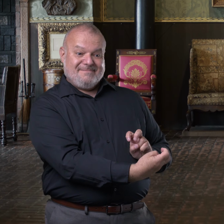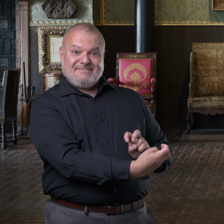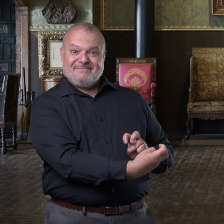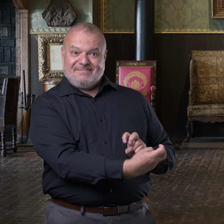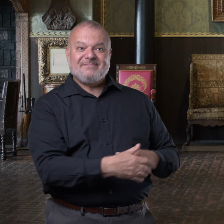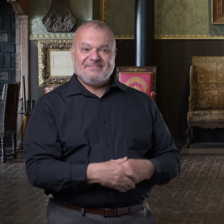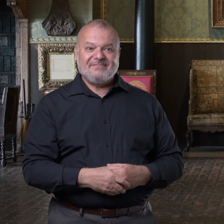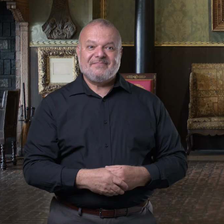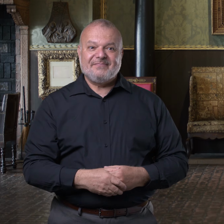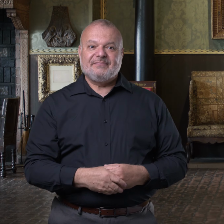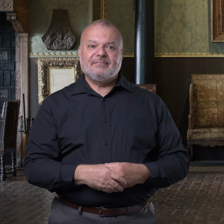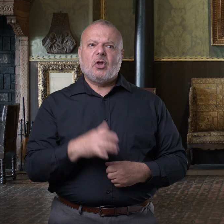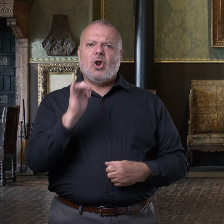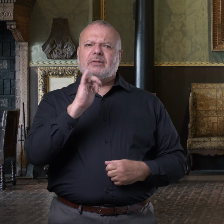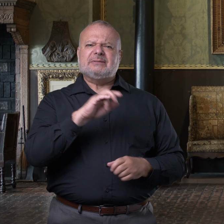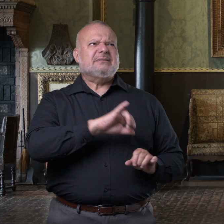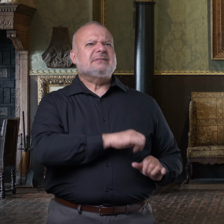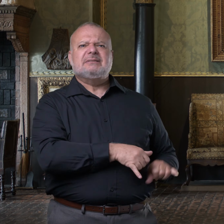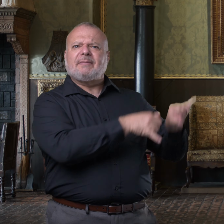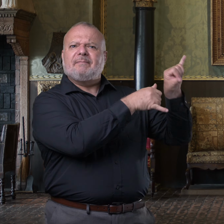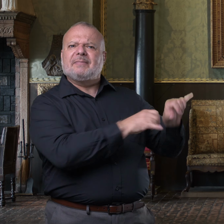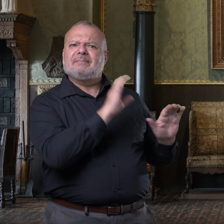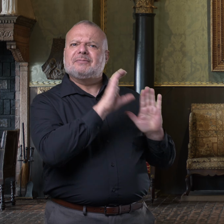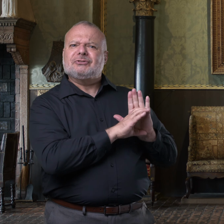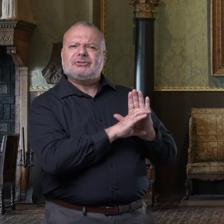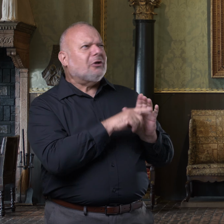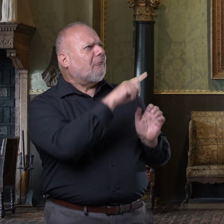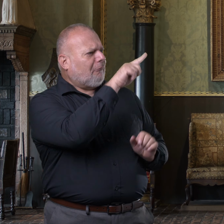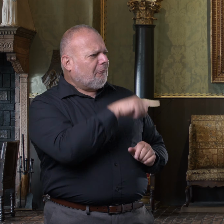that resembles the chair Mary sits on in the painting.